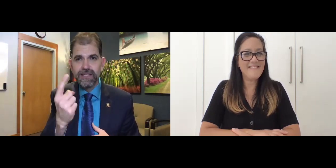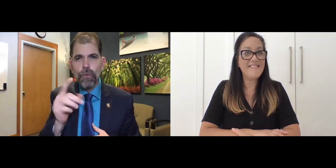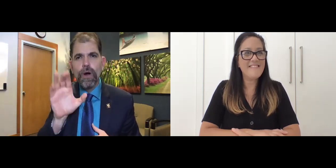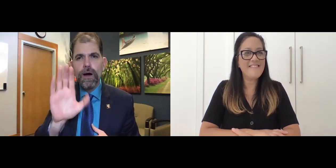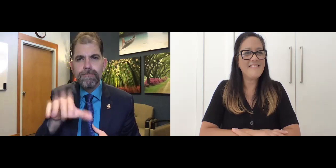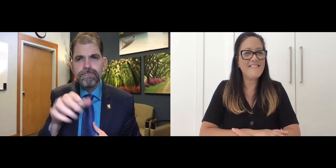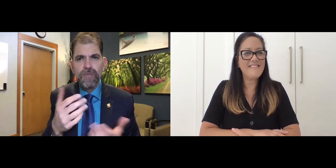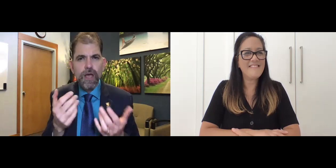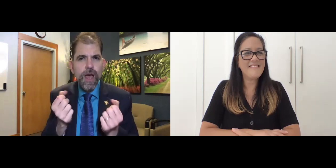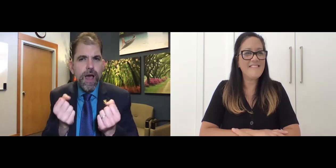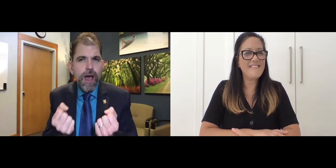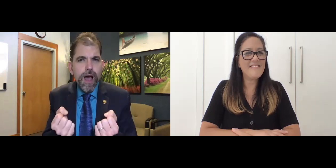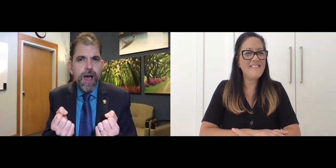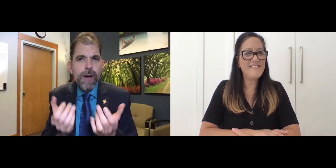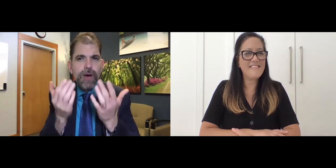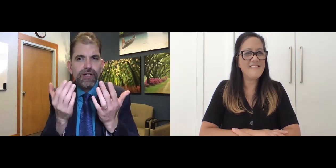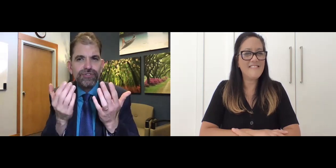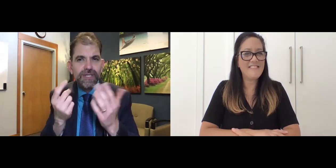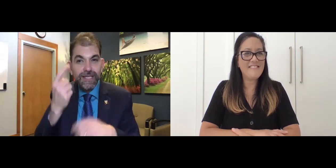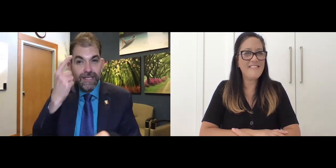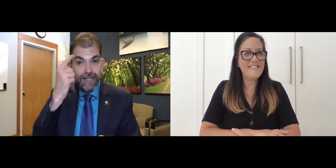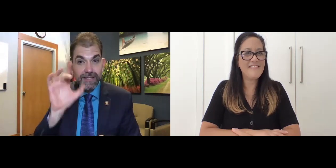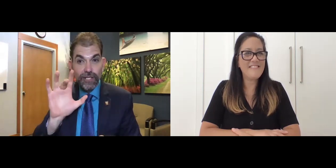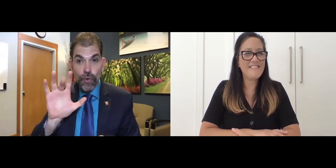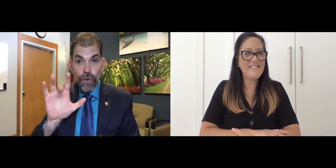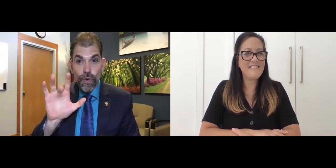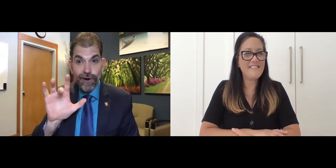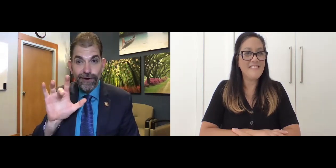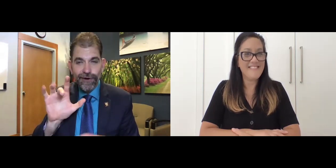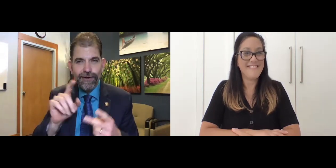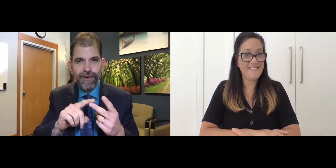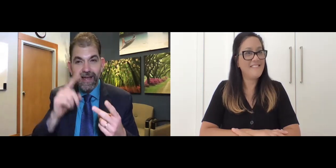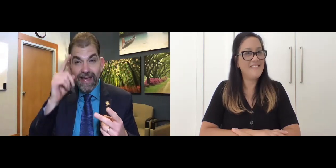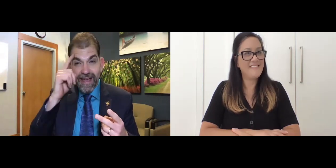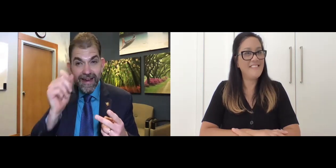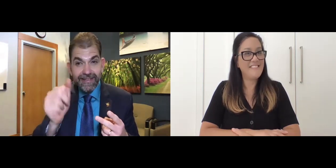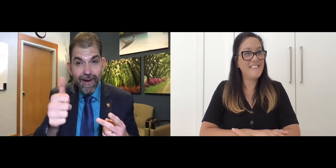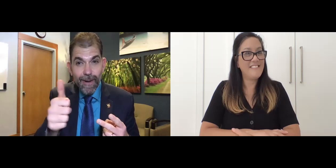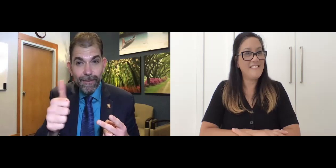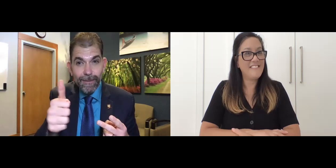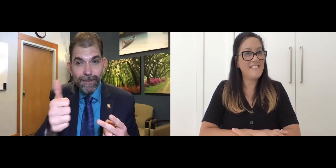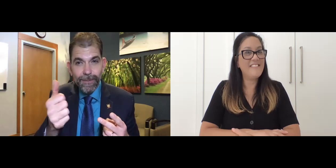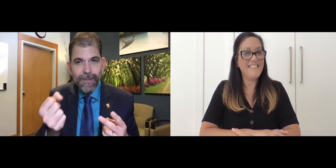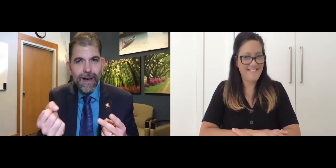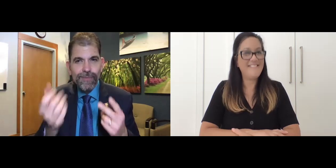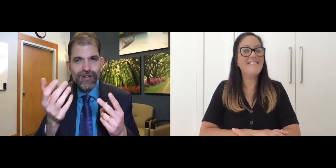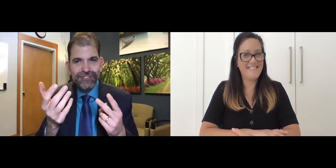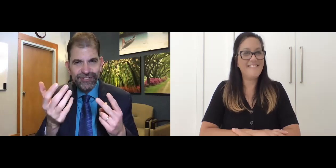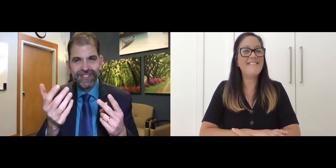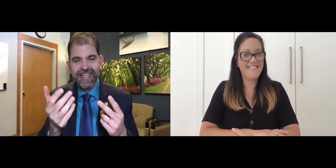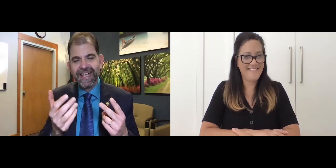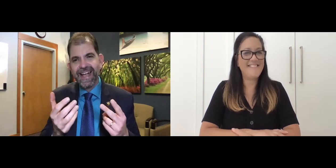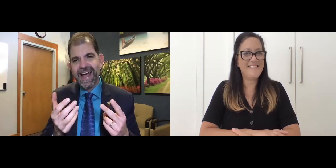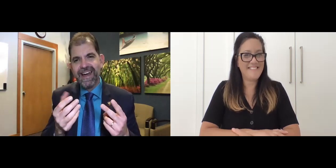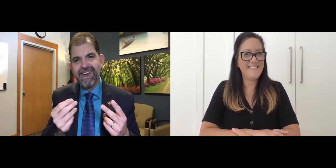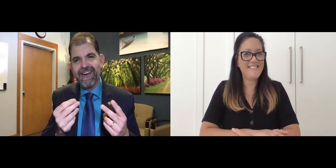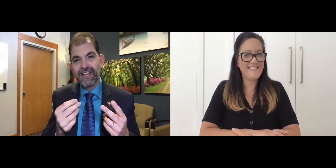I might want to ask a deaf person how much is a quarter and a dime